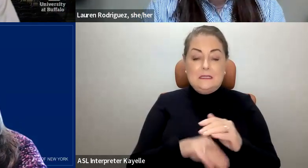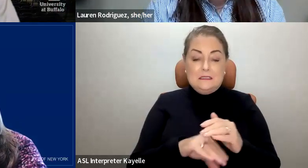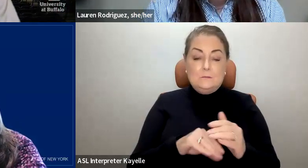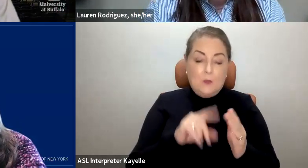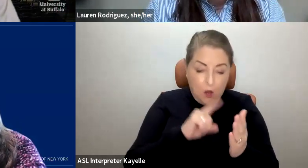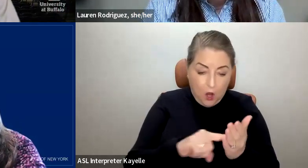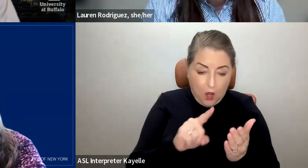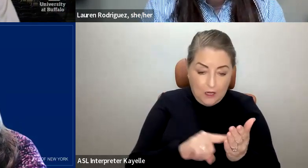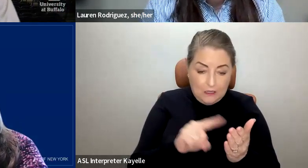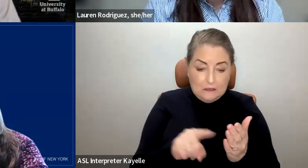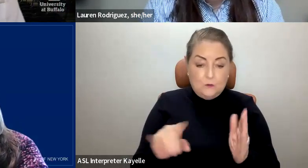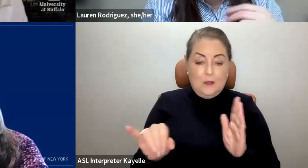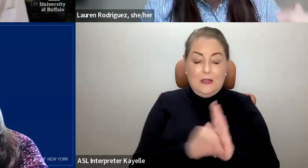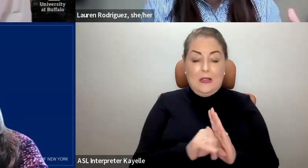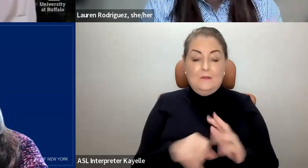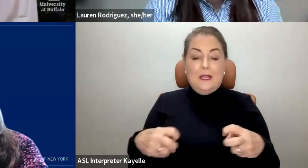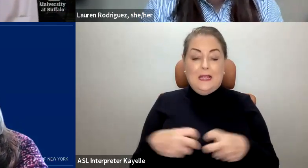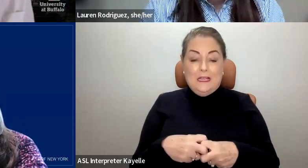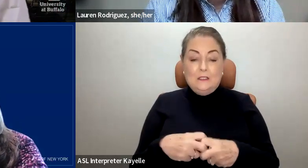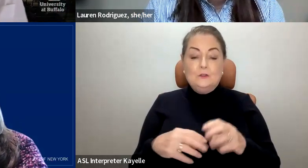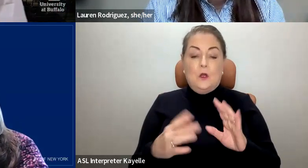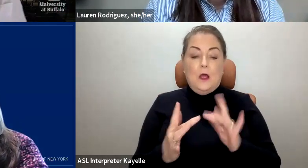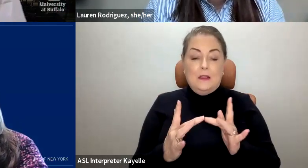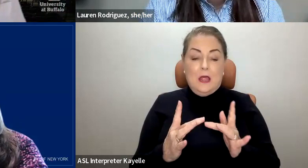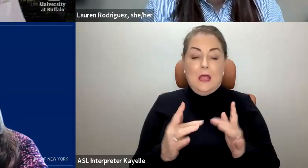and summer courses. And this was before COVID, probably in about